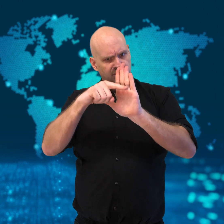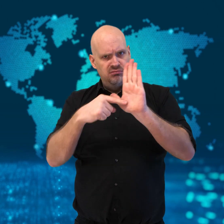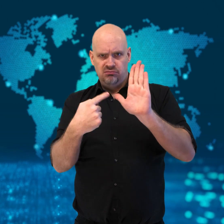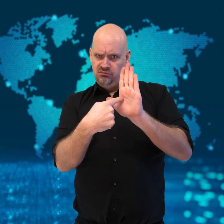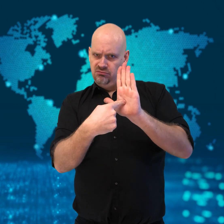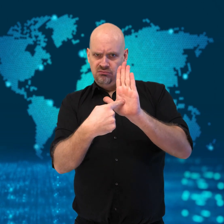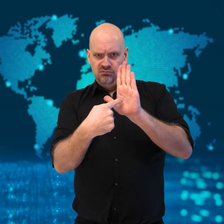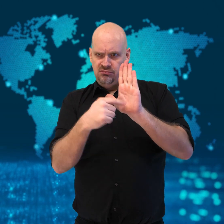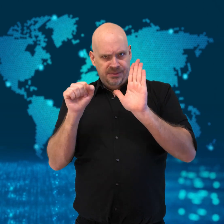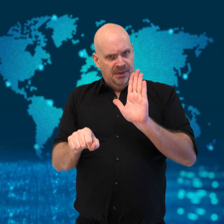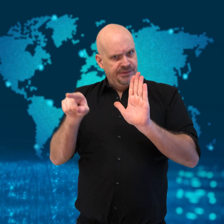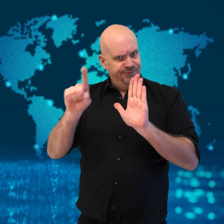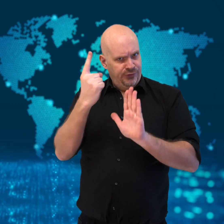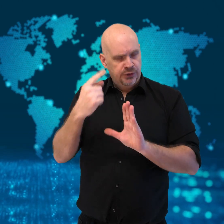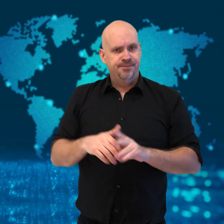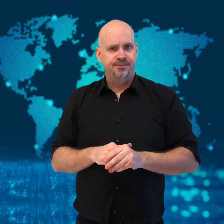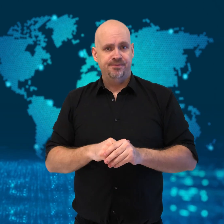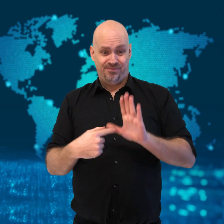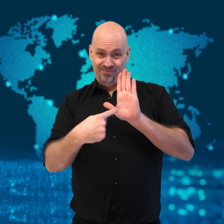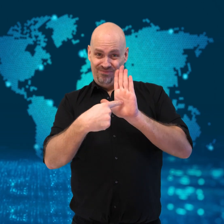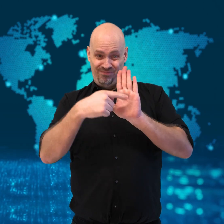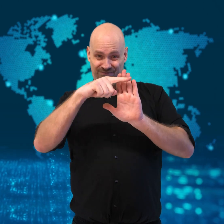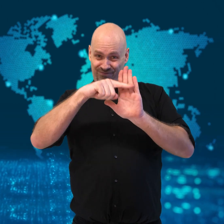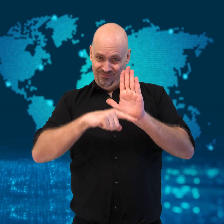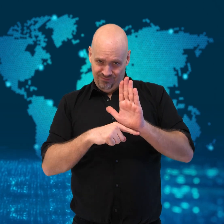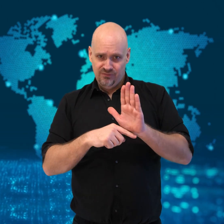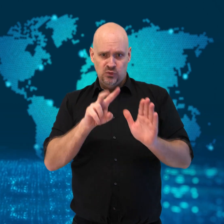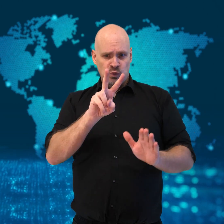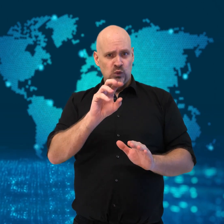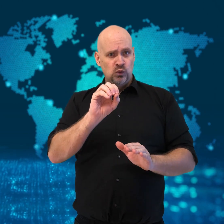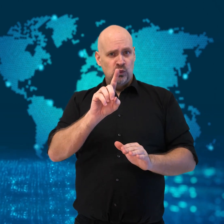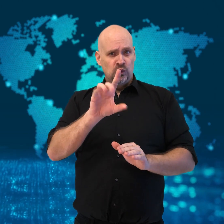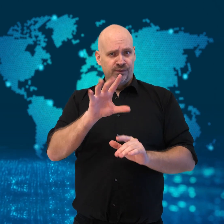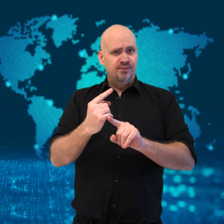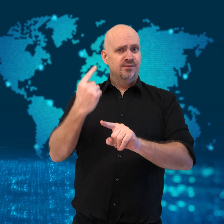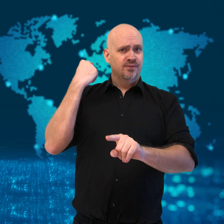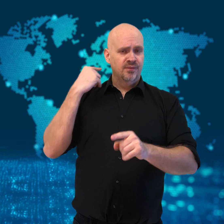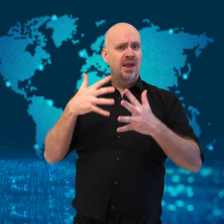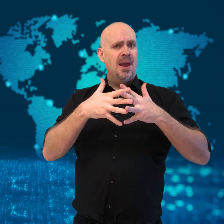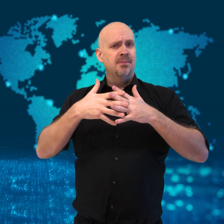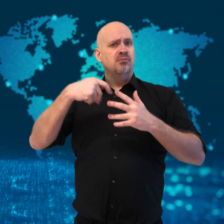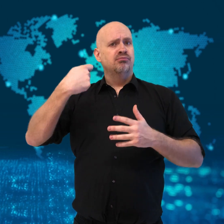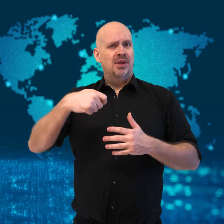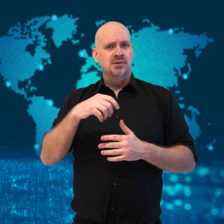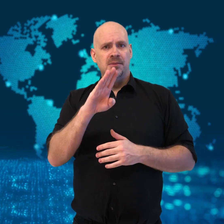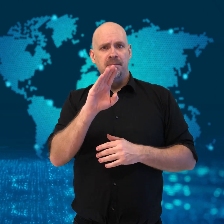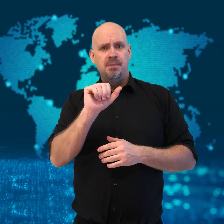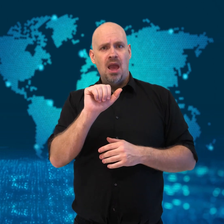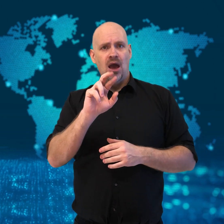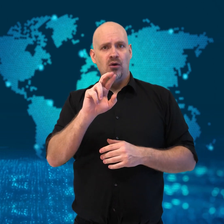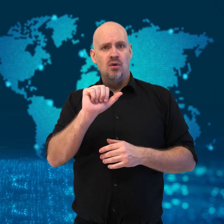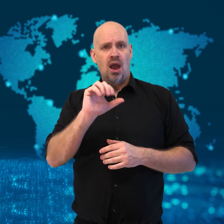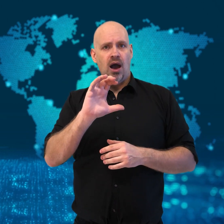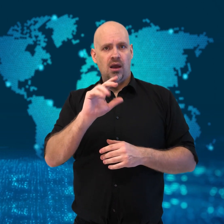limited Iran’s uranium enrichment to make it harder for the country